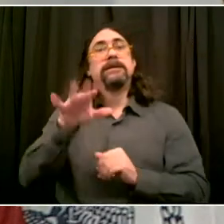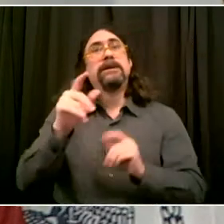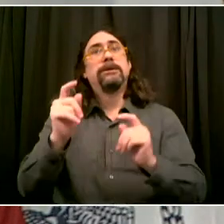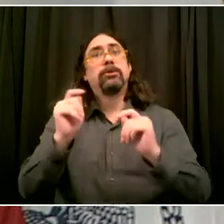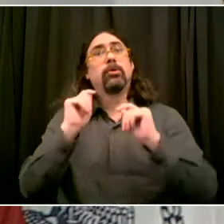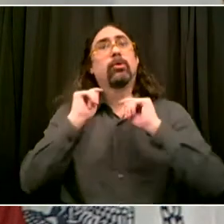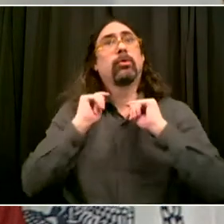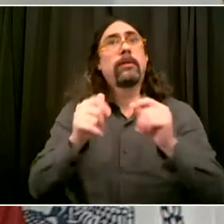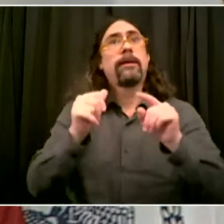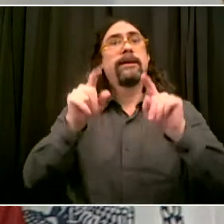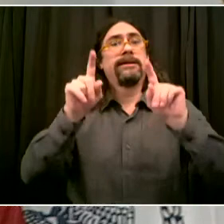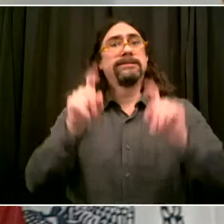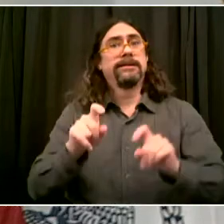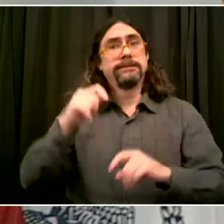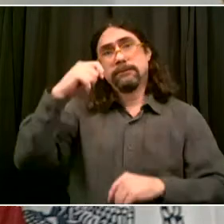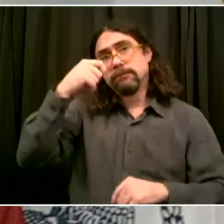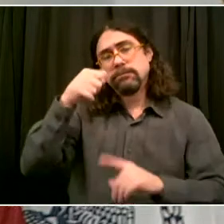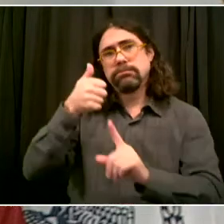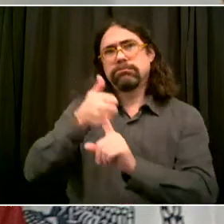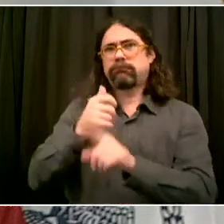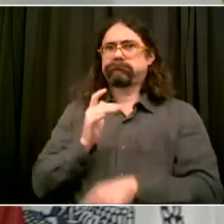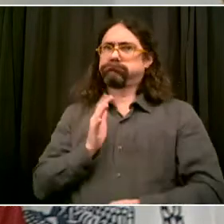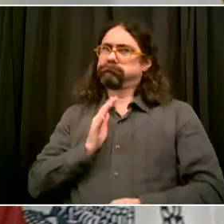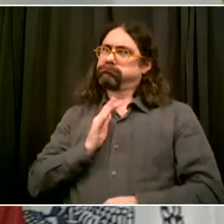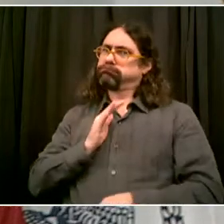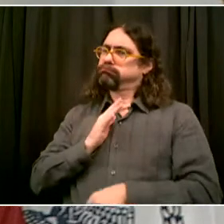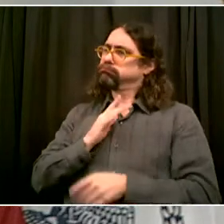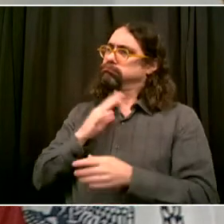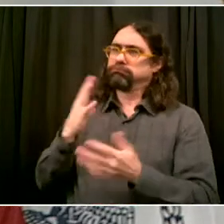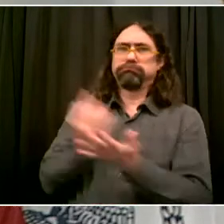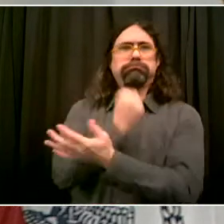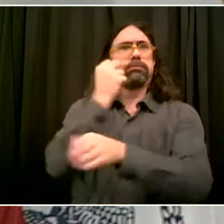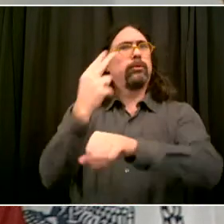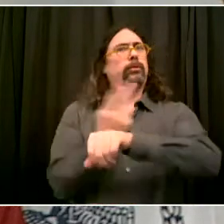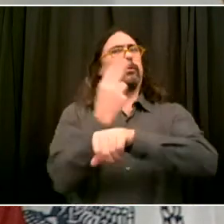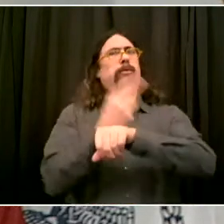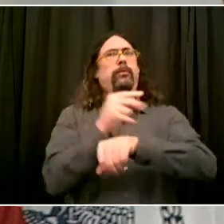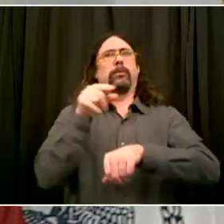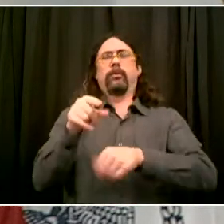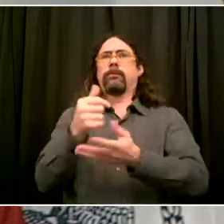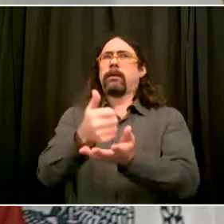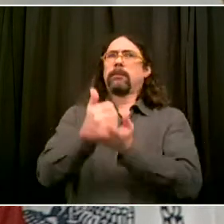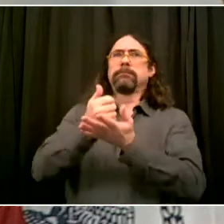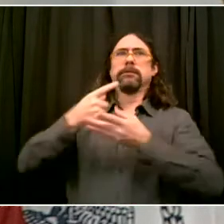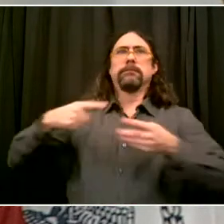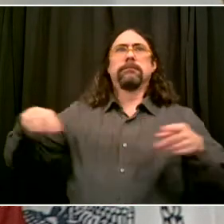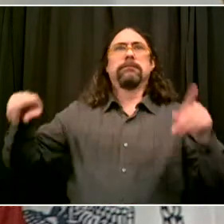TESTS ARE A GOOD AND IMPORTANT